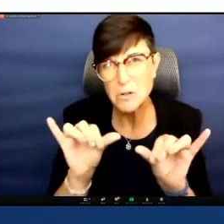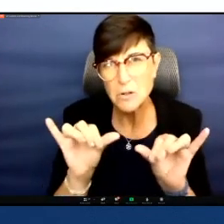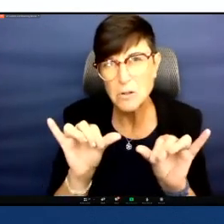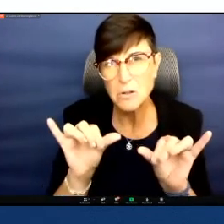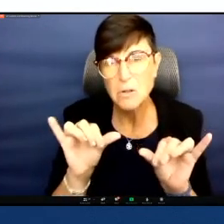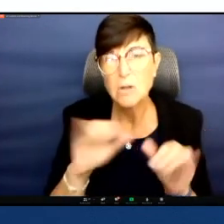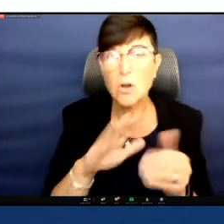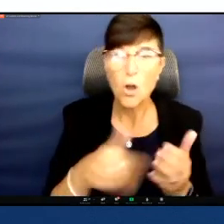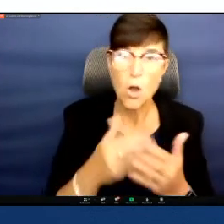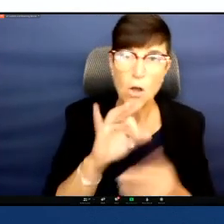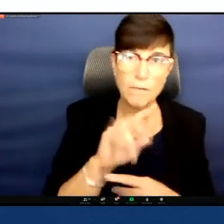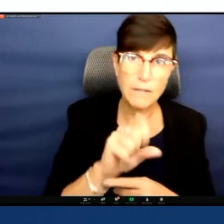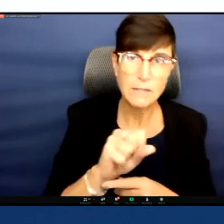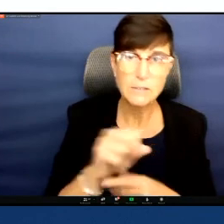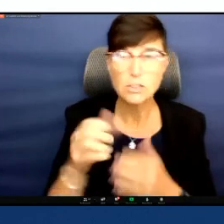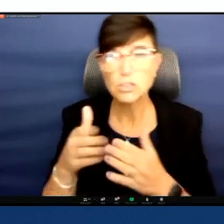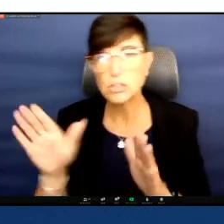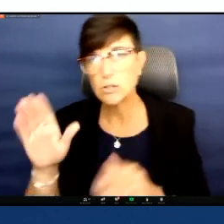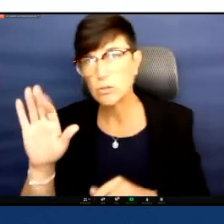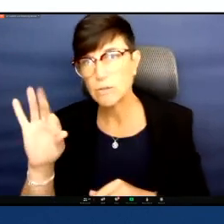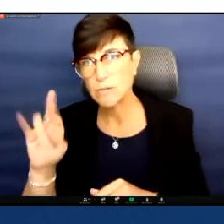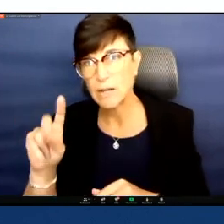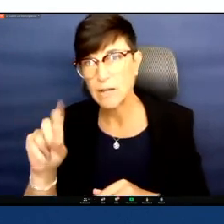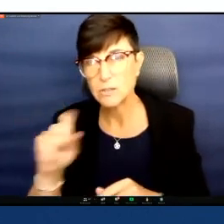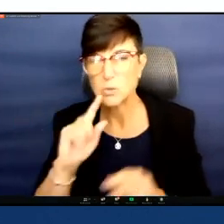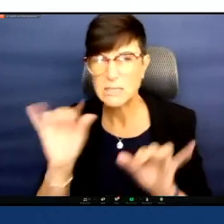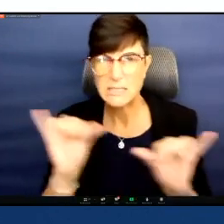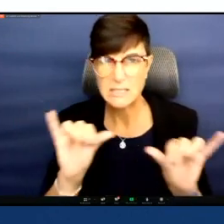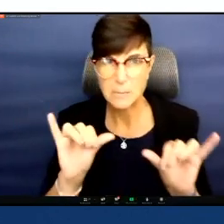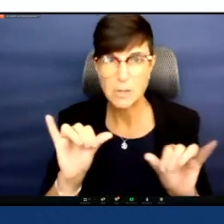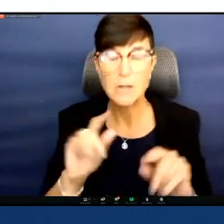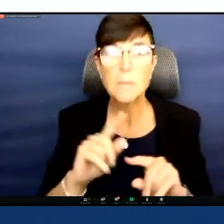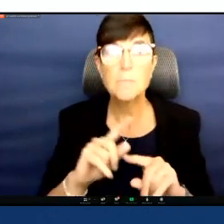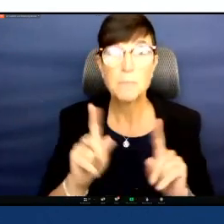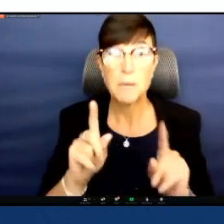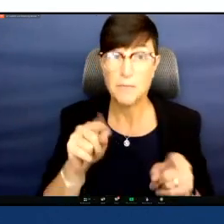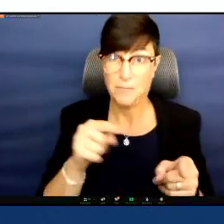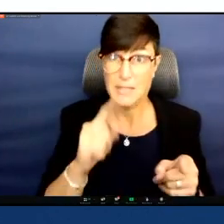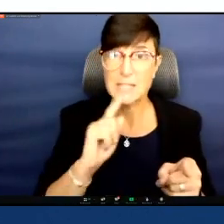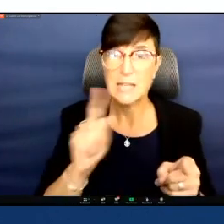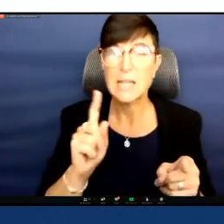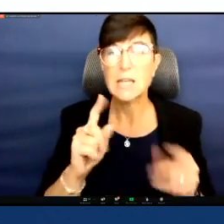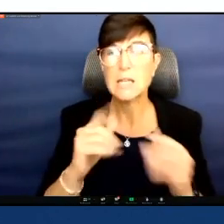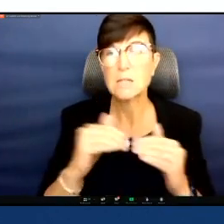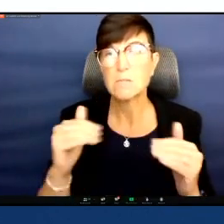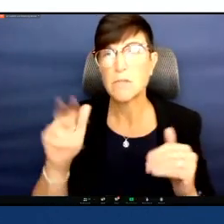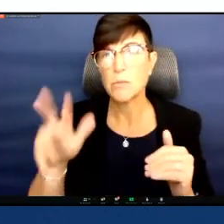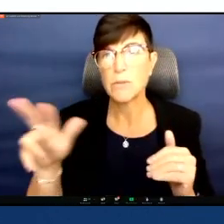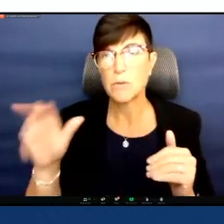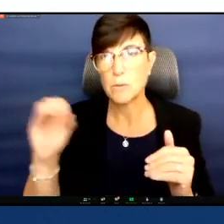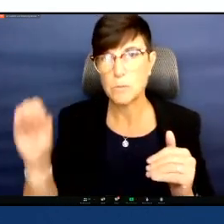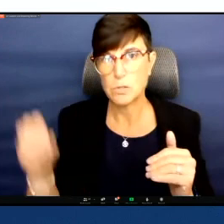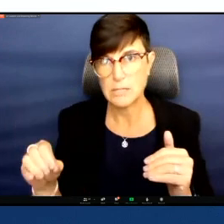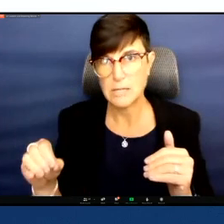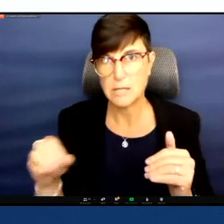But the functional area is 50 is sorry. 33% of the general fund budget, compared to only 16%